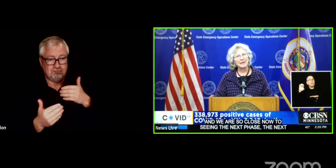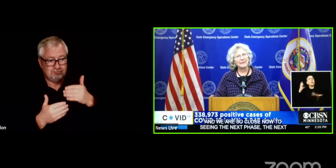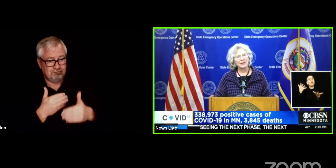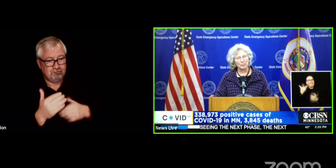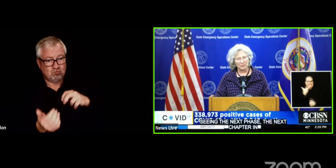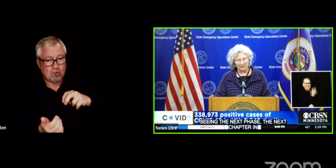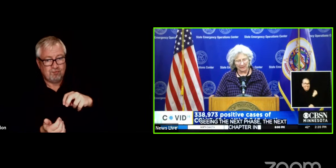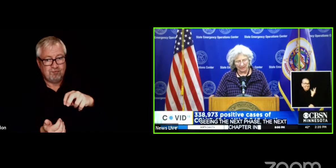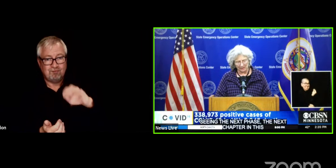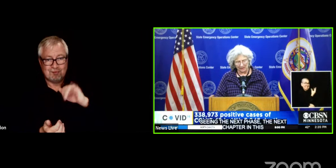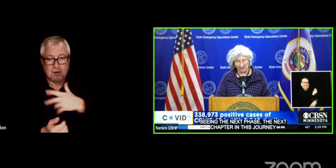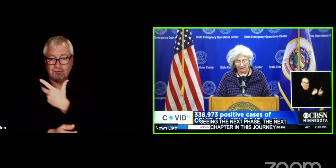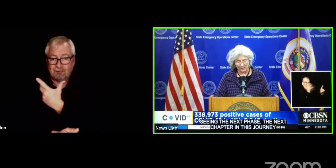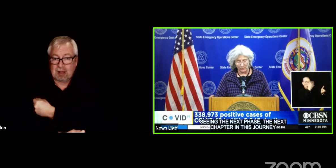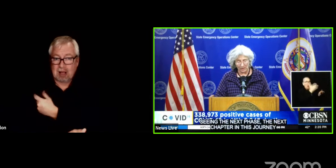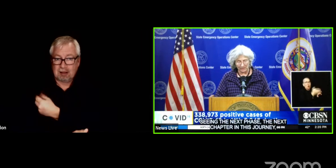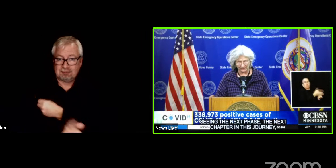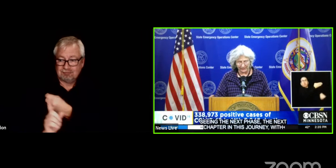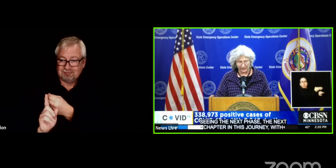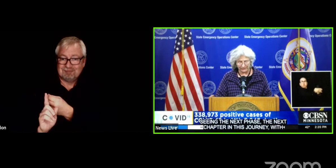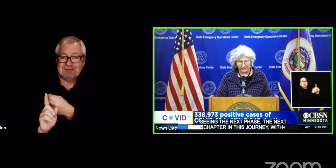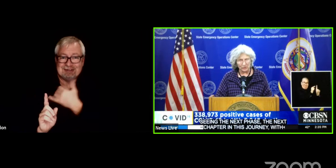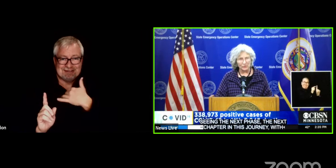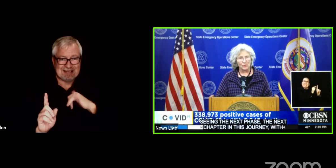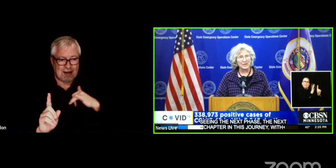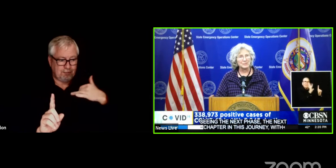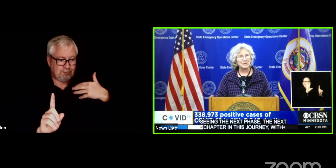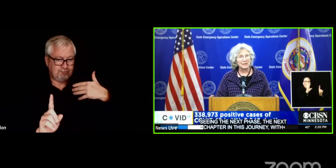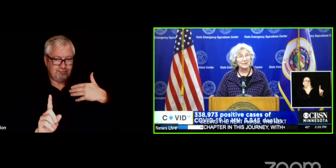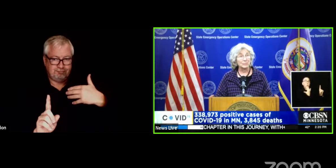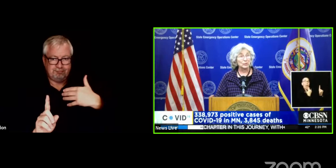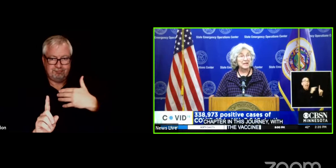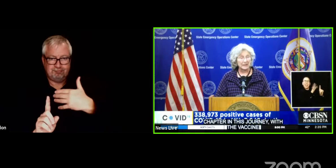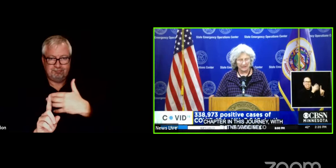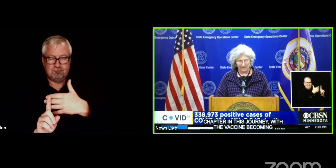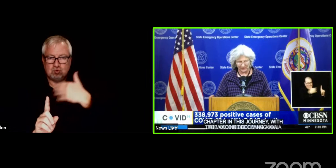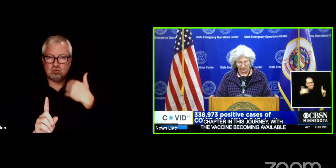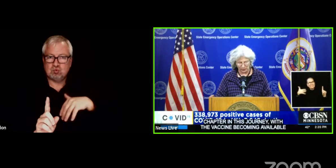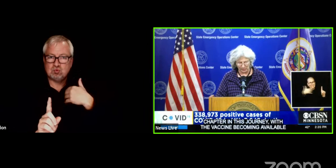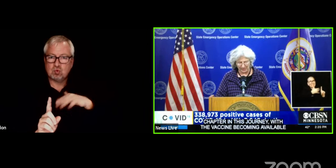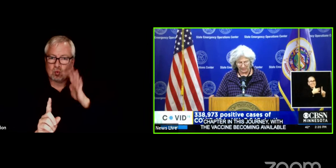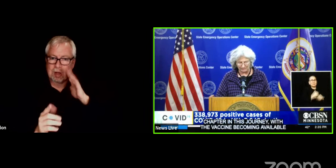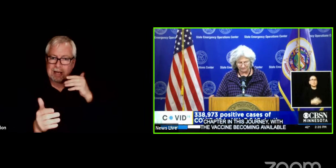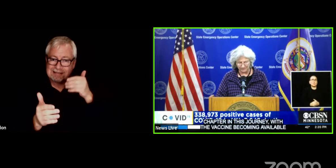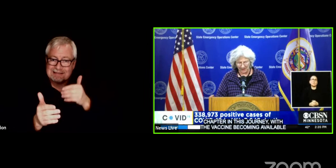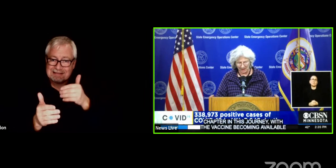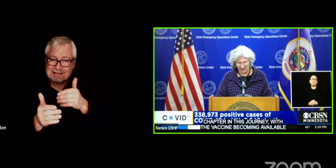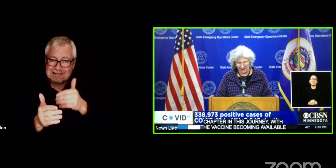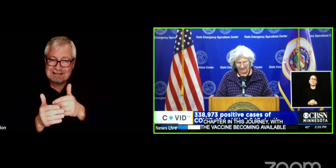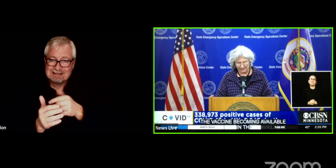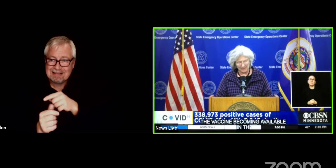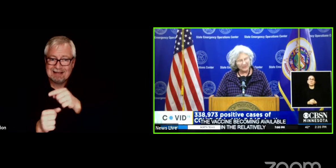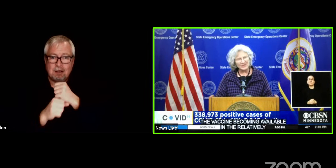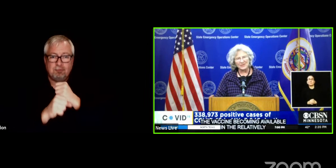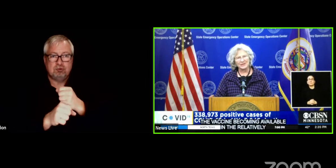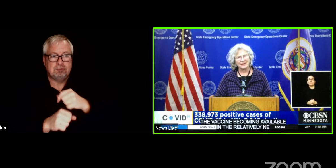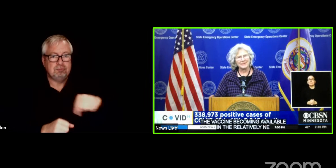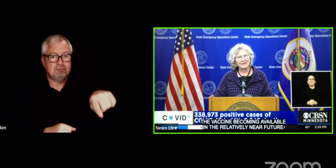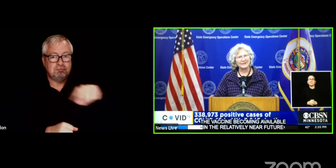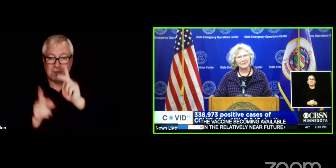AVAILABLE IN THE RELATIVELY NEAR FUTURE SO WE CAN BEGIN TO PROTECT THESE VULNERABLE PEOPLE. BUT THIS IS THE TIME TO DIG DEEP,